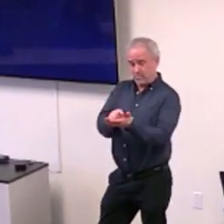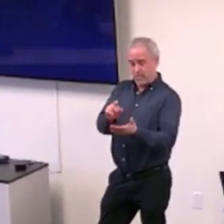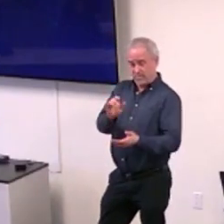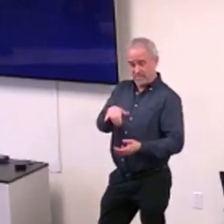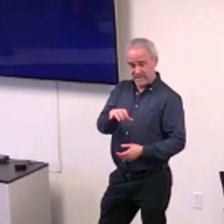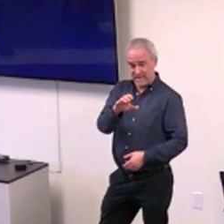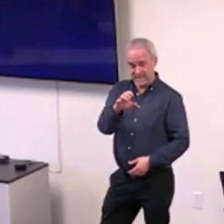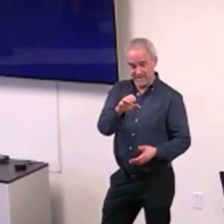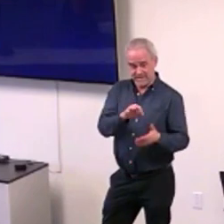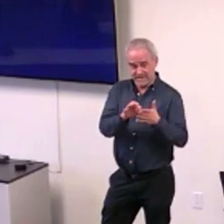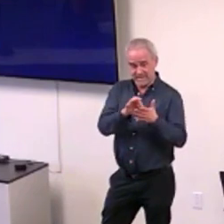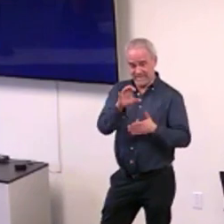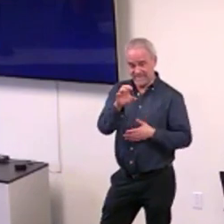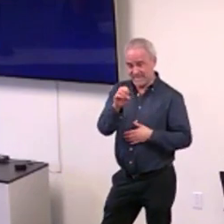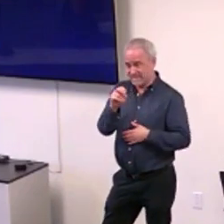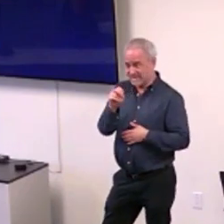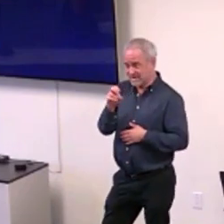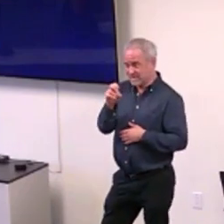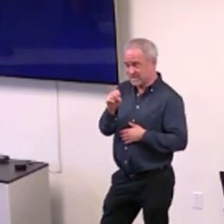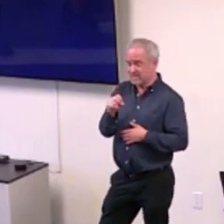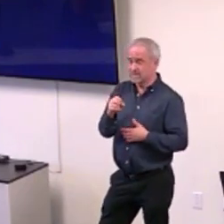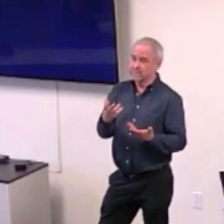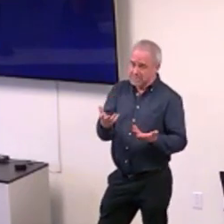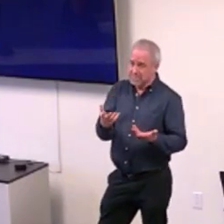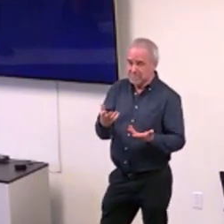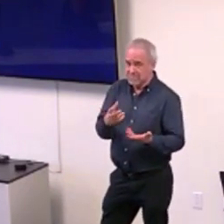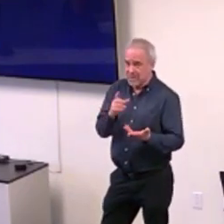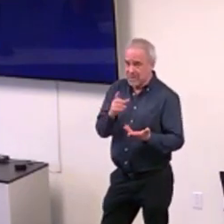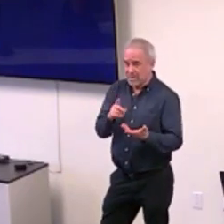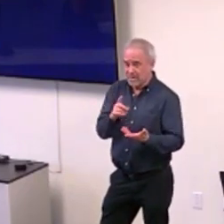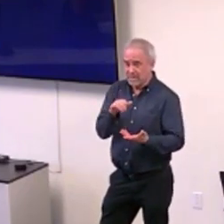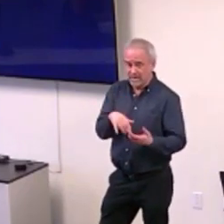It actually really bolstered what was at that time.